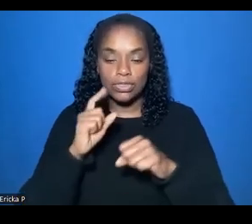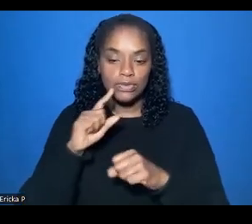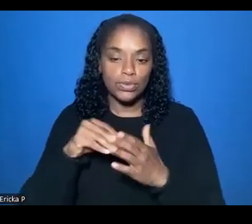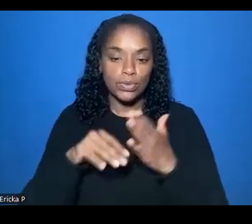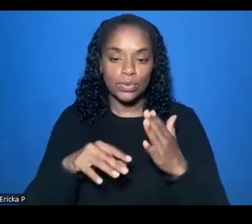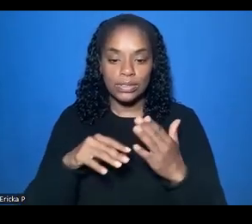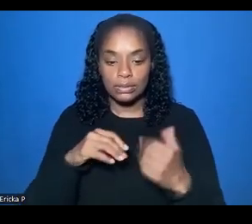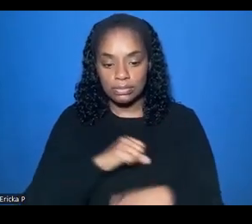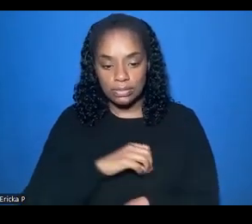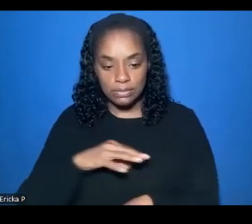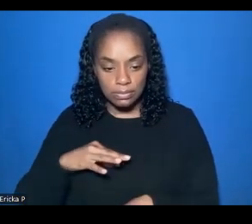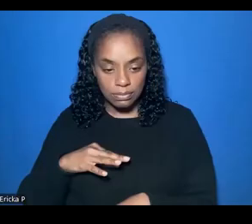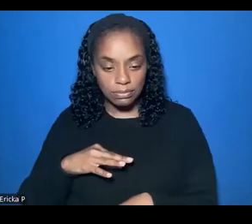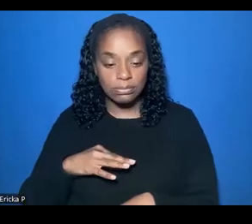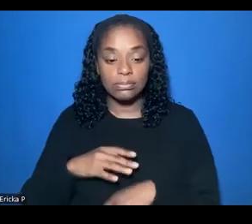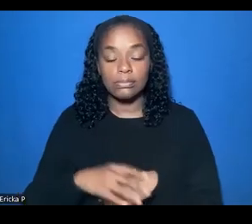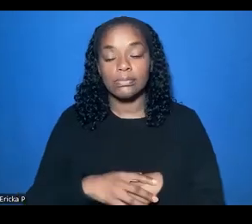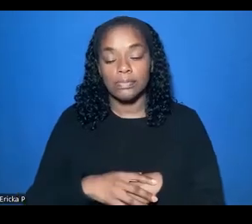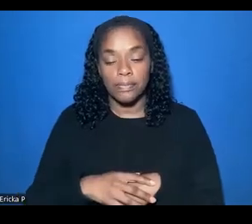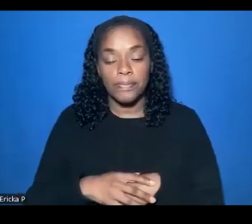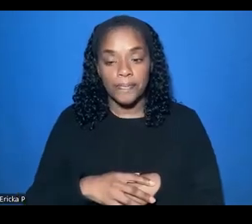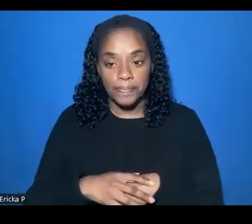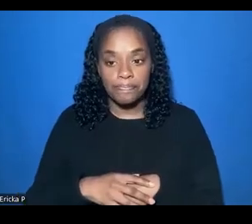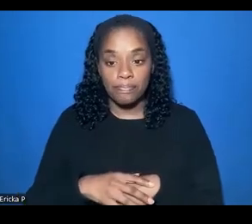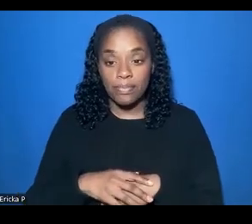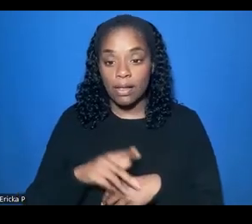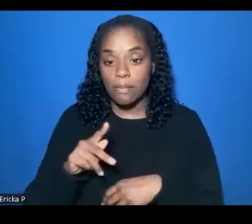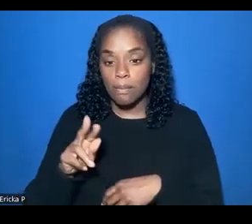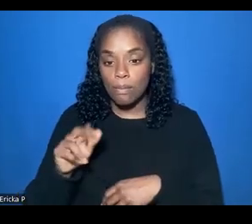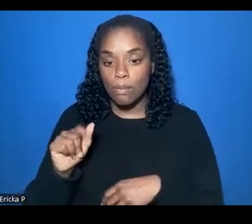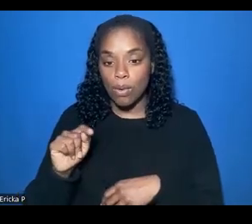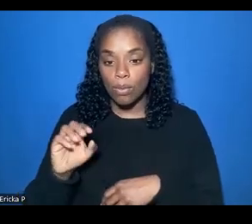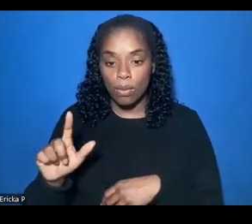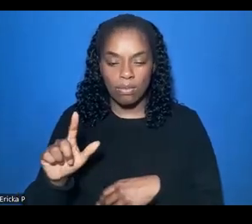protocols for staff. That staff must follow to effectively prevent